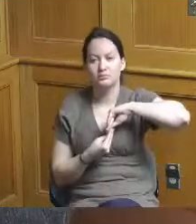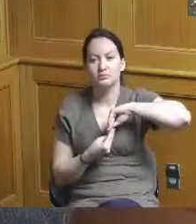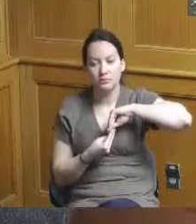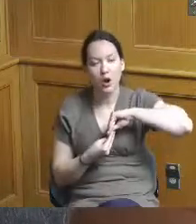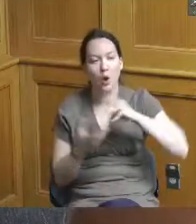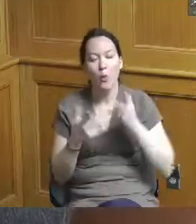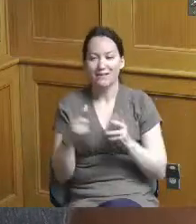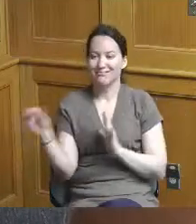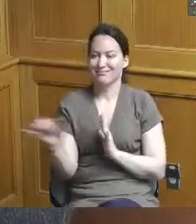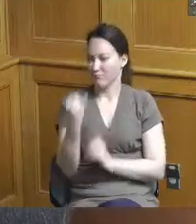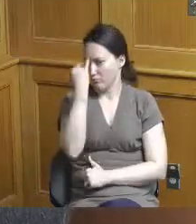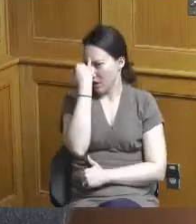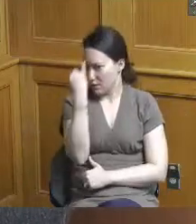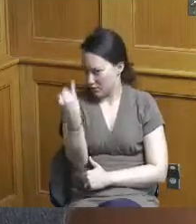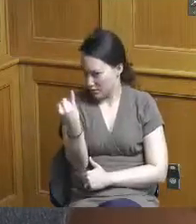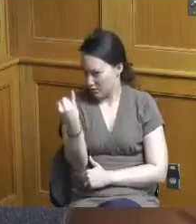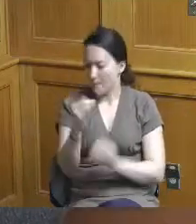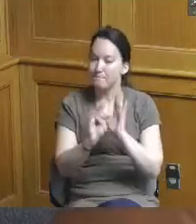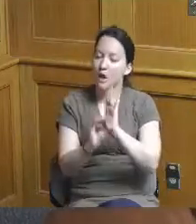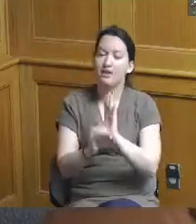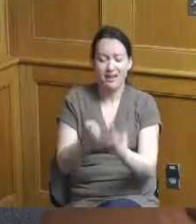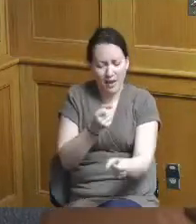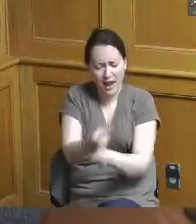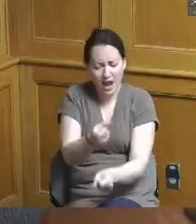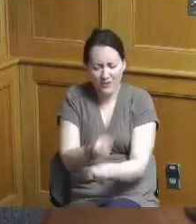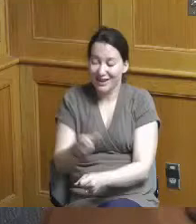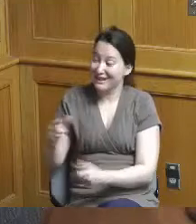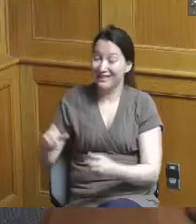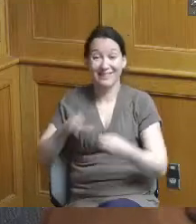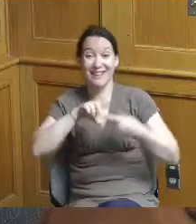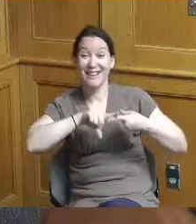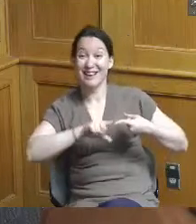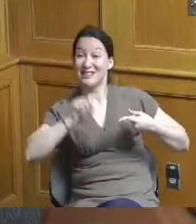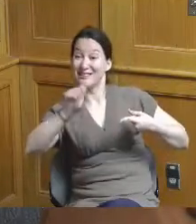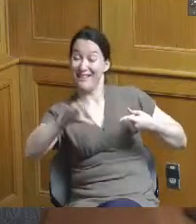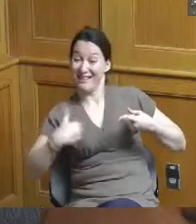model and they should come in every year this is how many Youth and this is what we've done